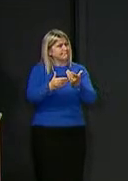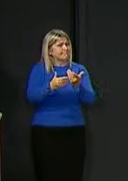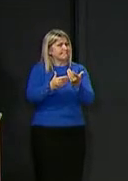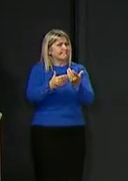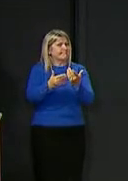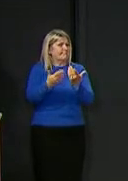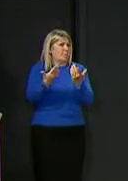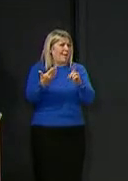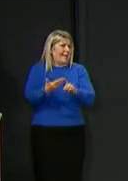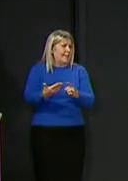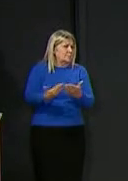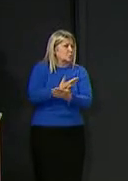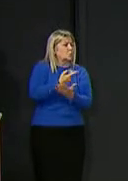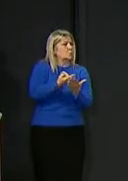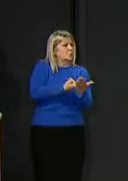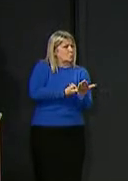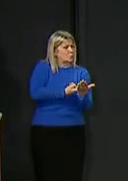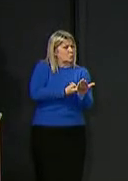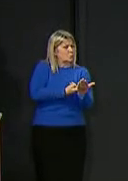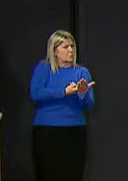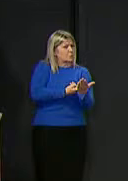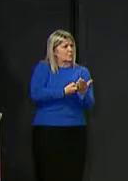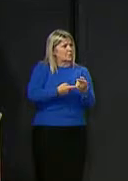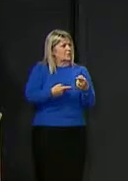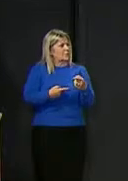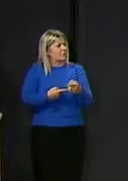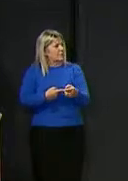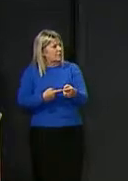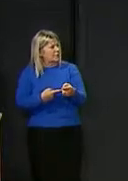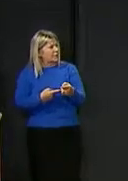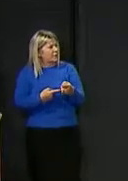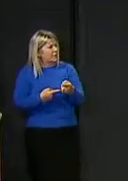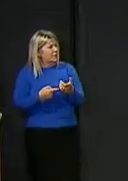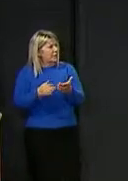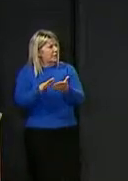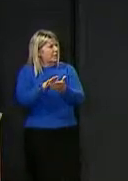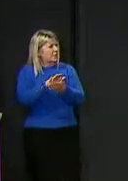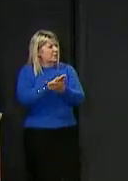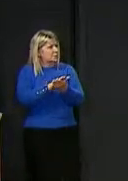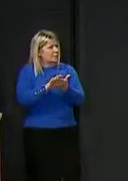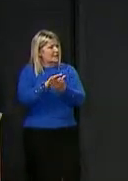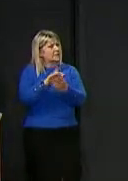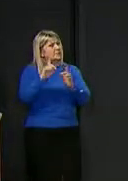measures. Does that mean that they will not be getting a formal vote on them or is that something